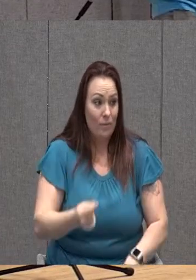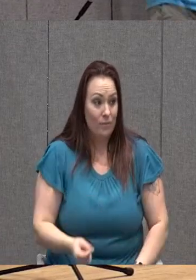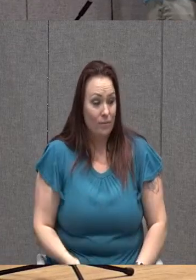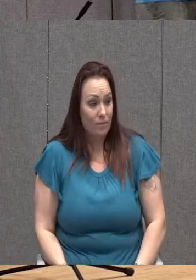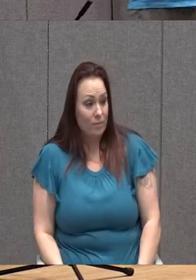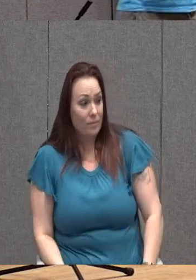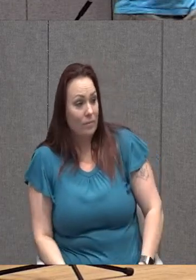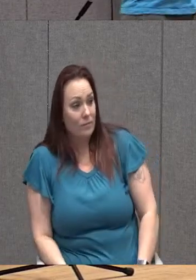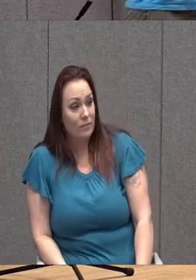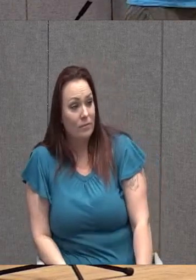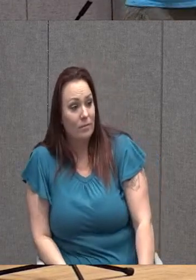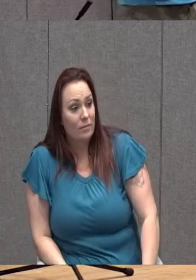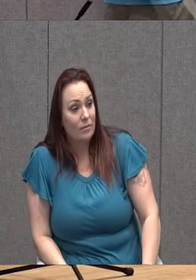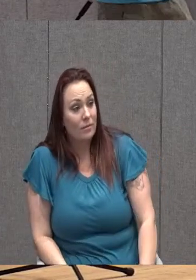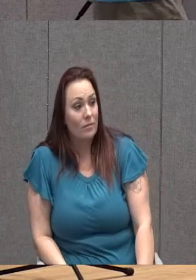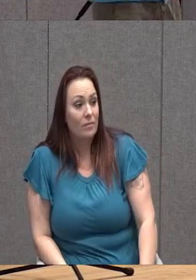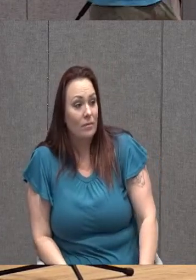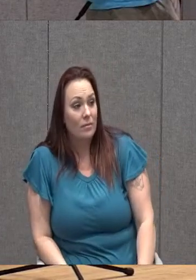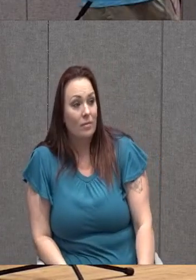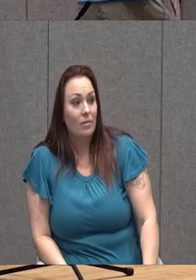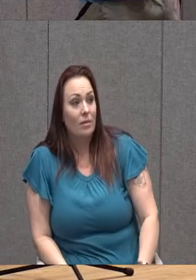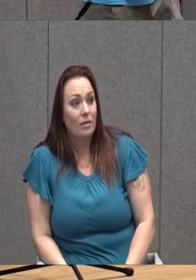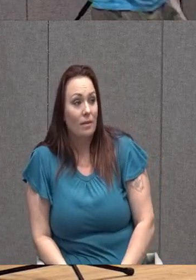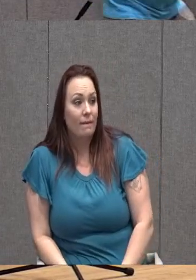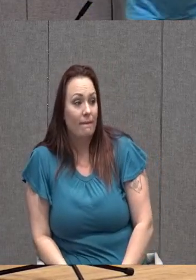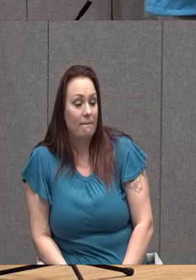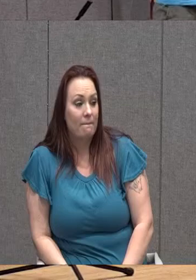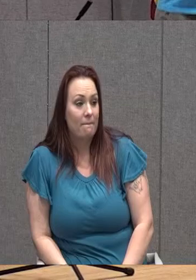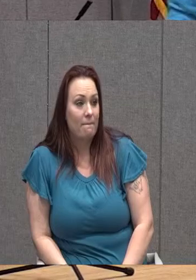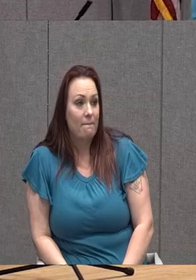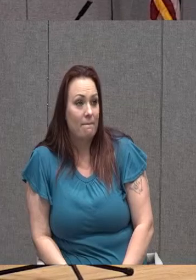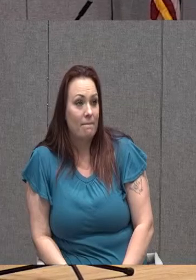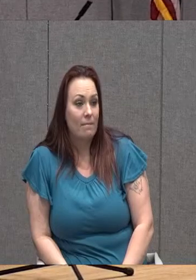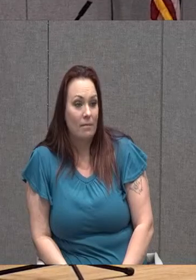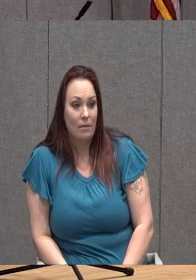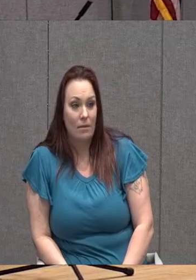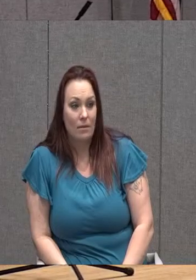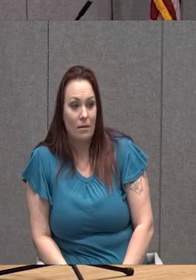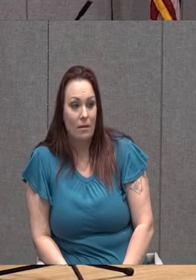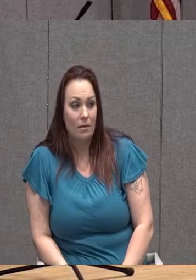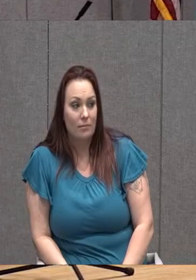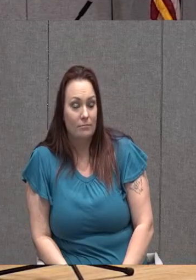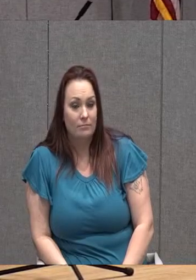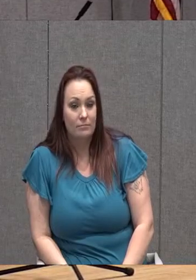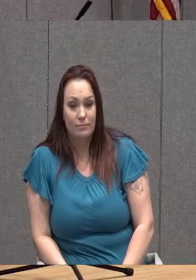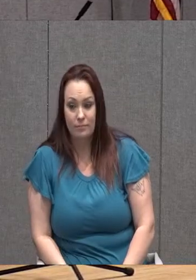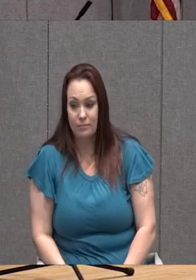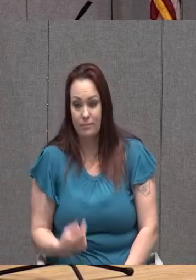(in foreign language) (plastic popping)